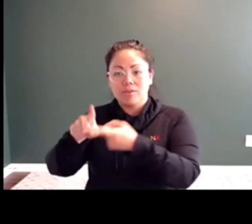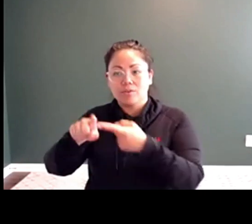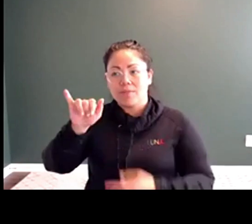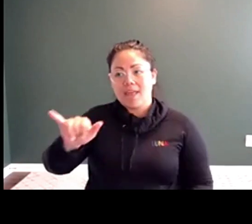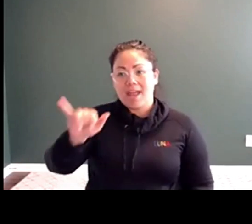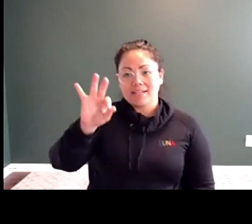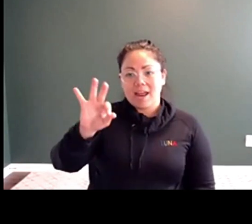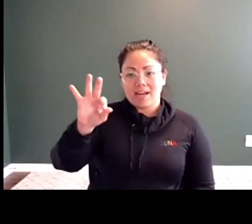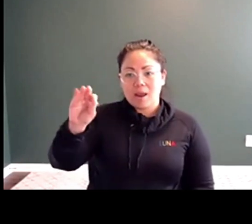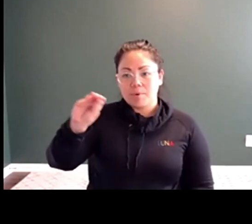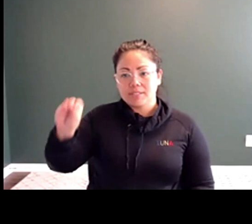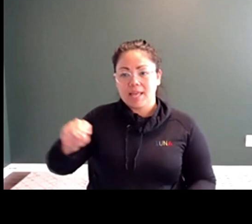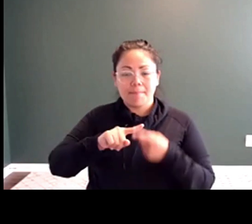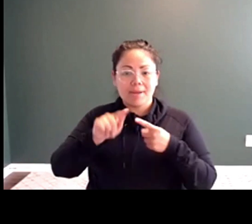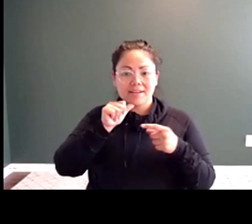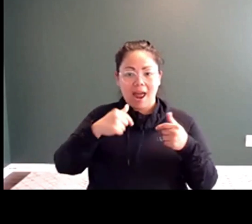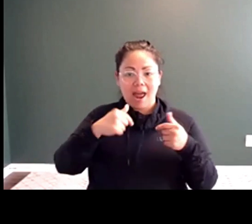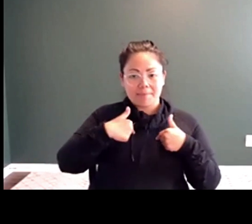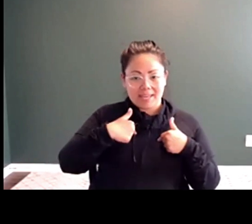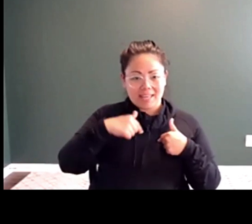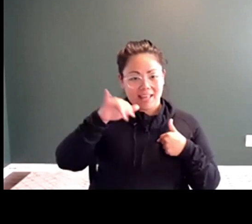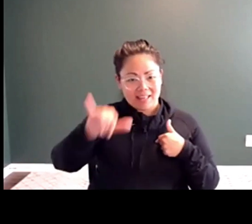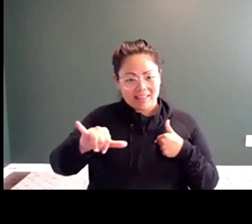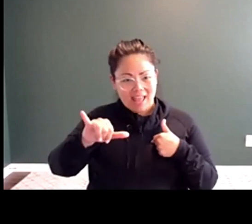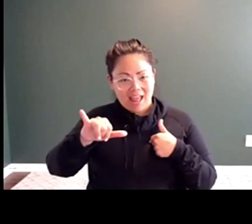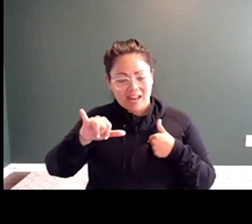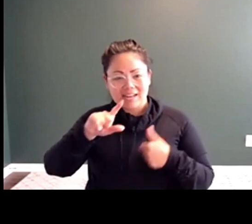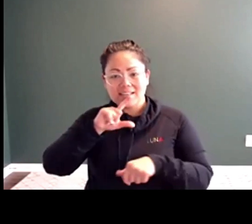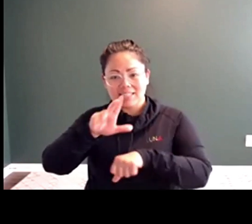but not you, is this national origin discrimination?